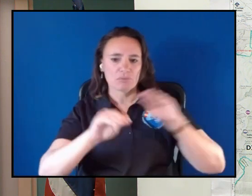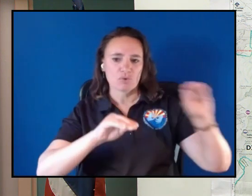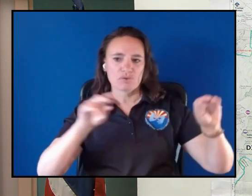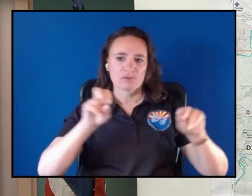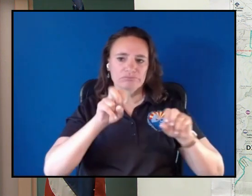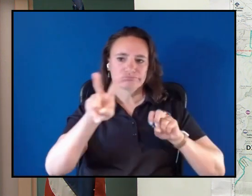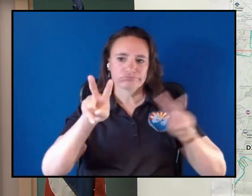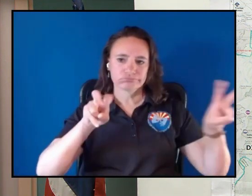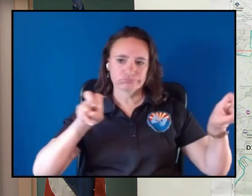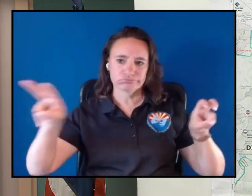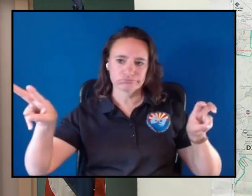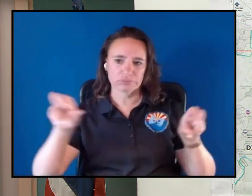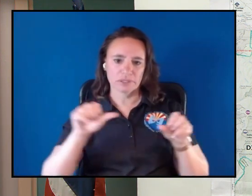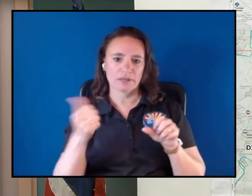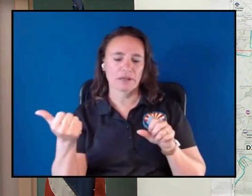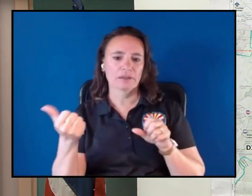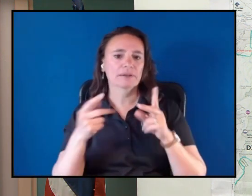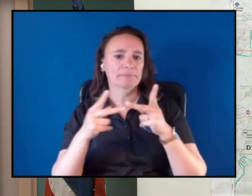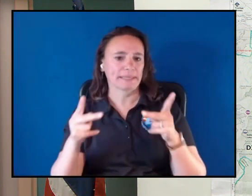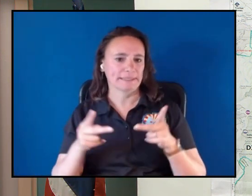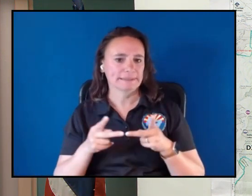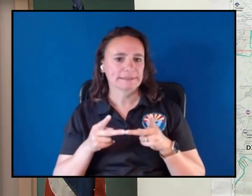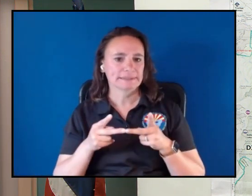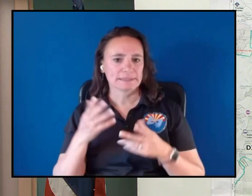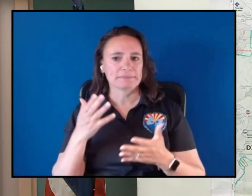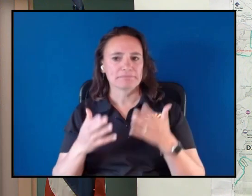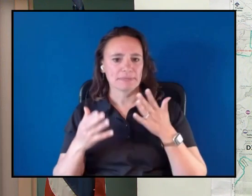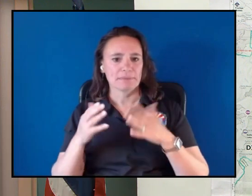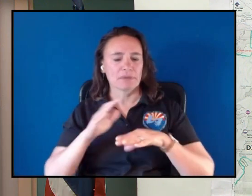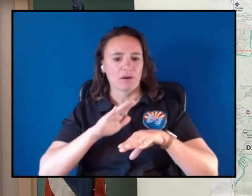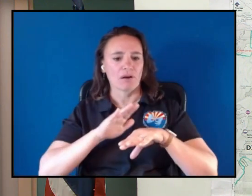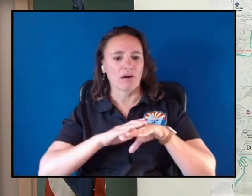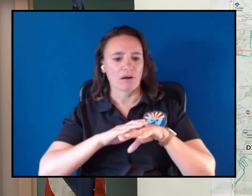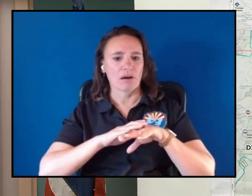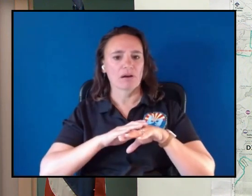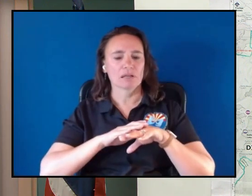That would be likely back up here in the Geronimo, Cowles area to help